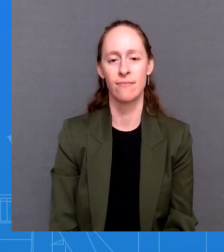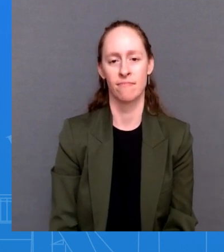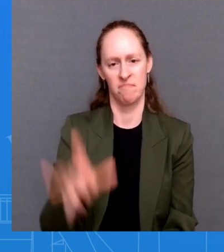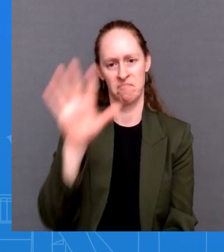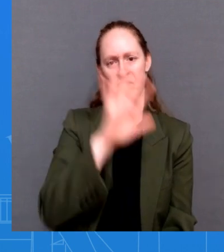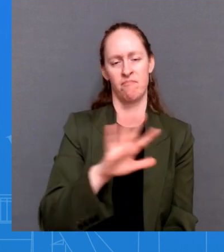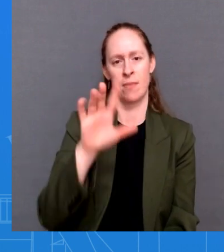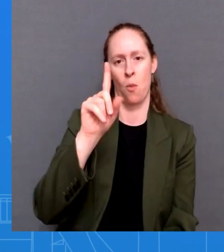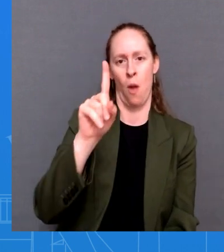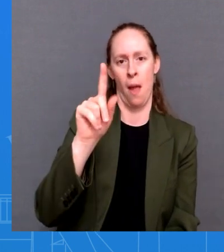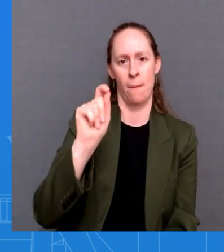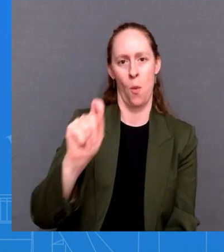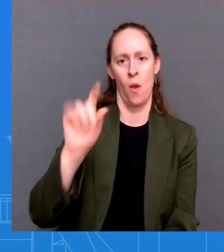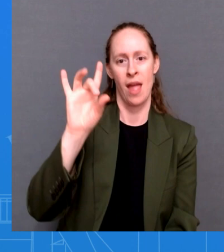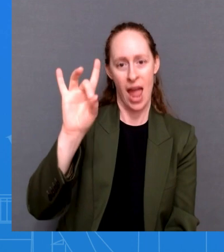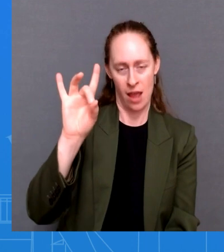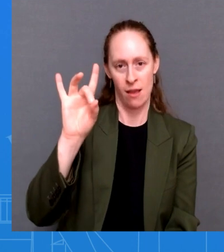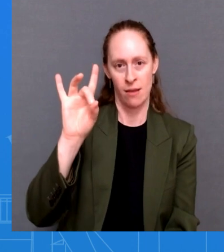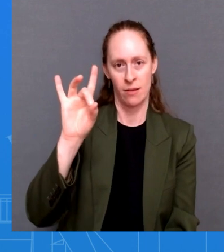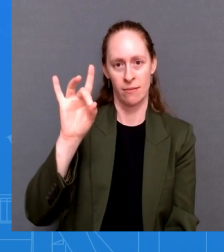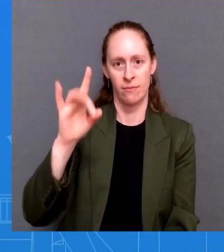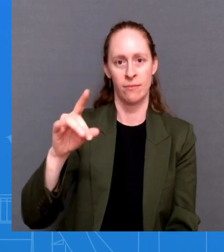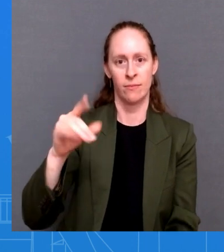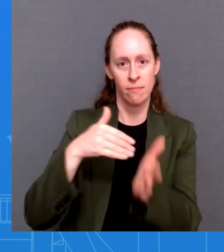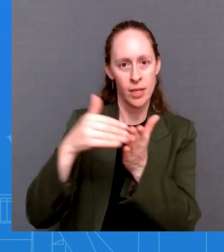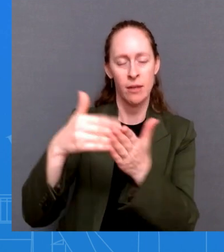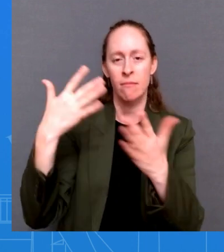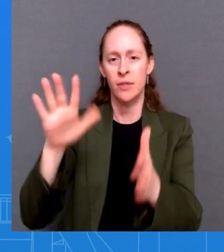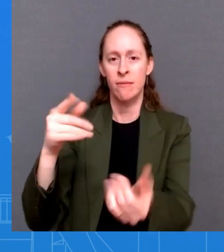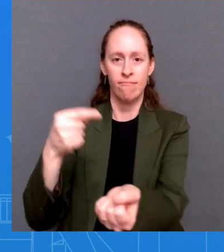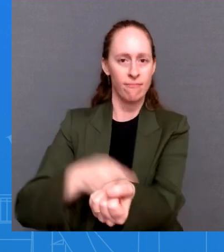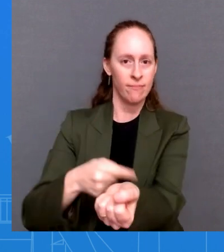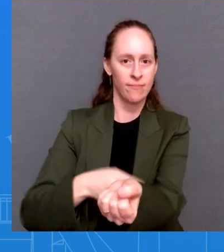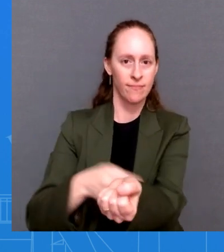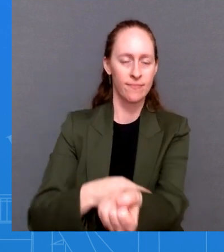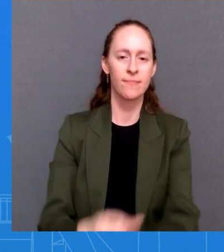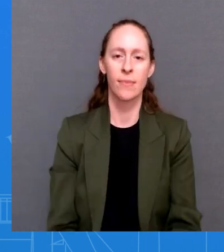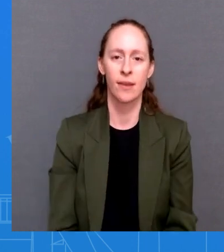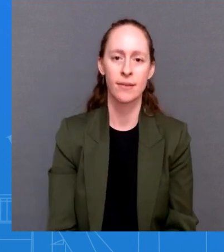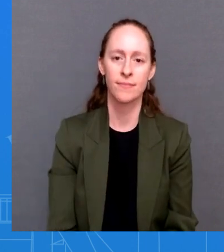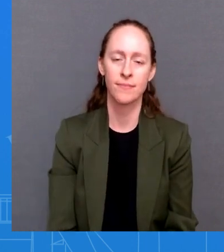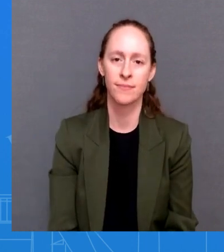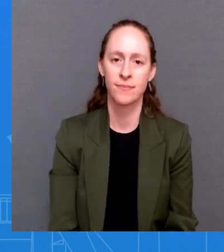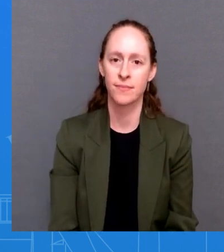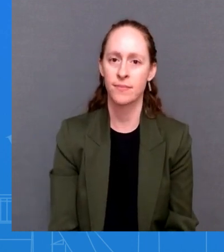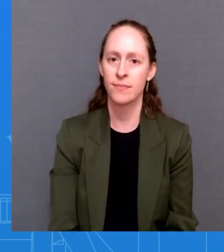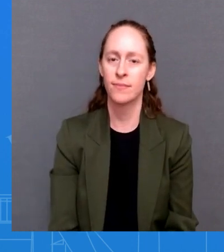enough vials to states and jurisdictions to provide more than 3 million doses of vaccines,